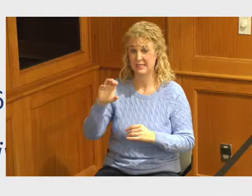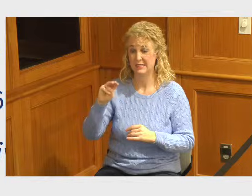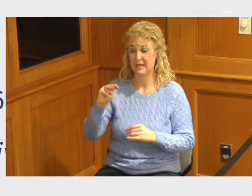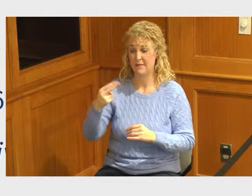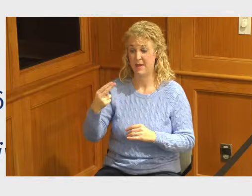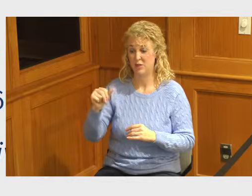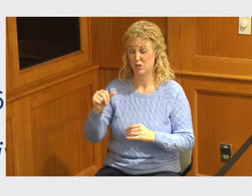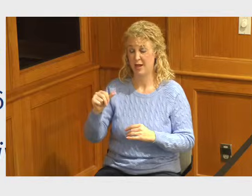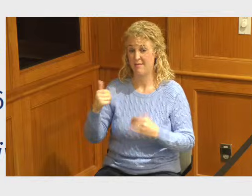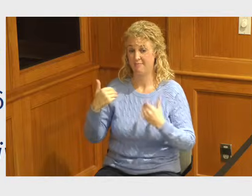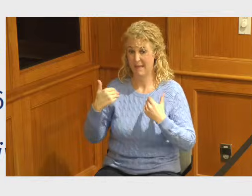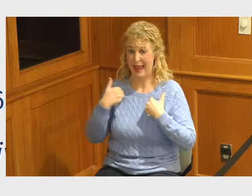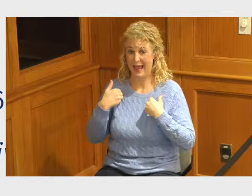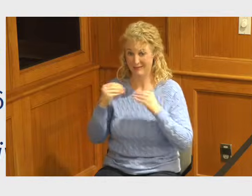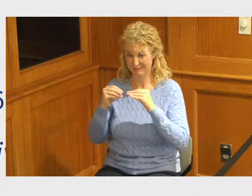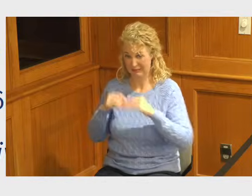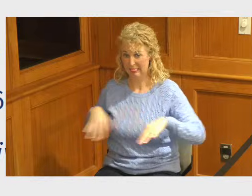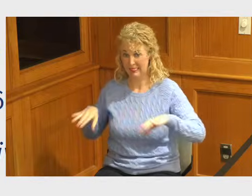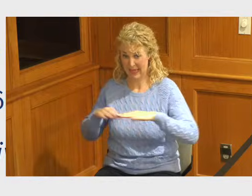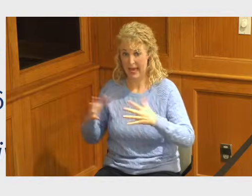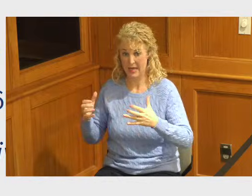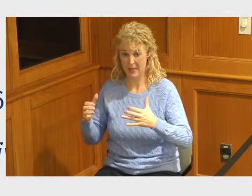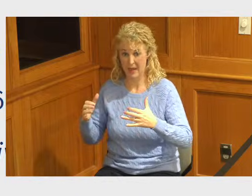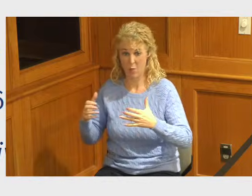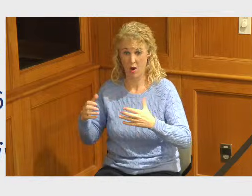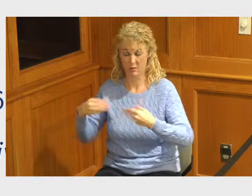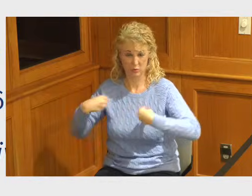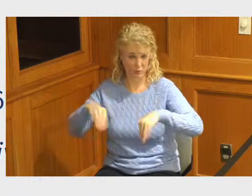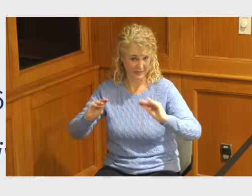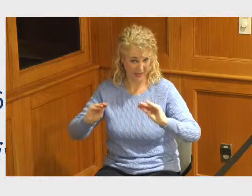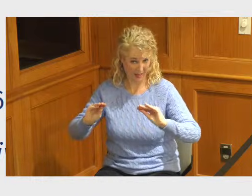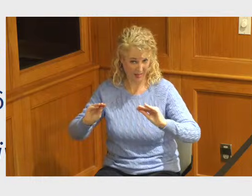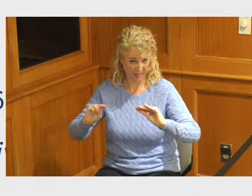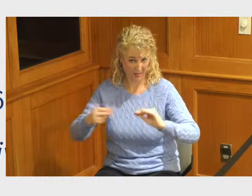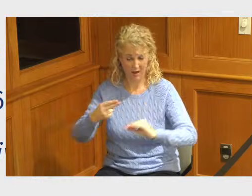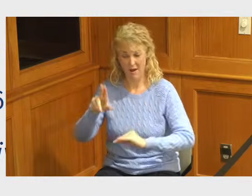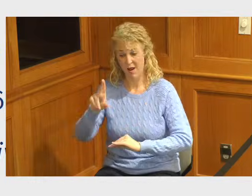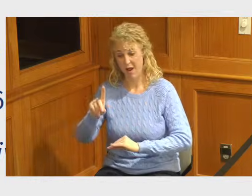they have to go through this process with HUD that takes they say anywhere from 18 to 24 months. I